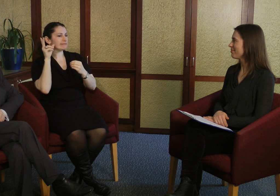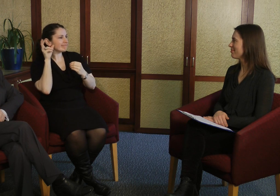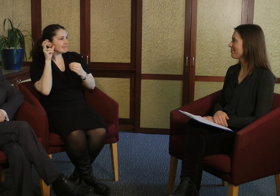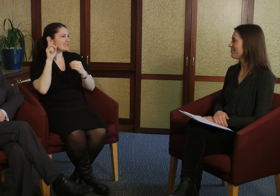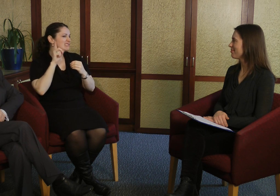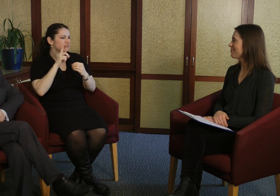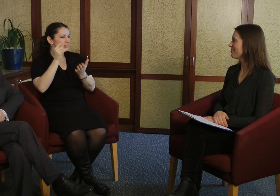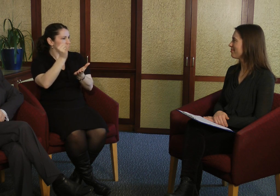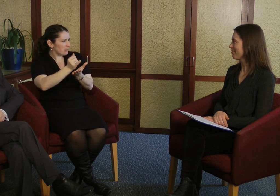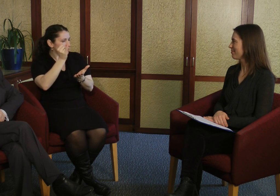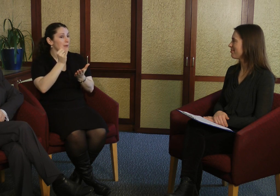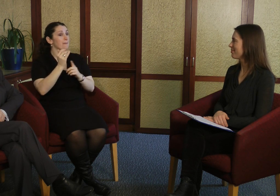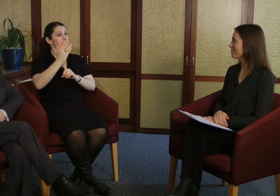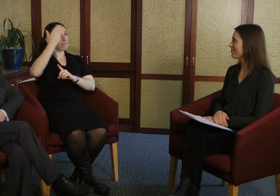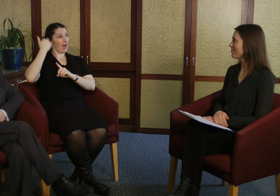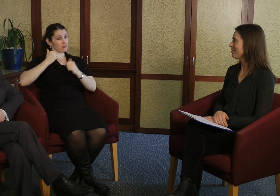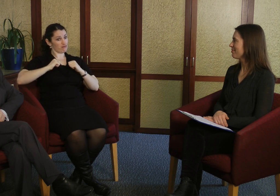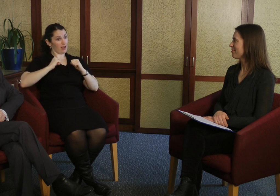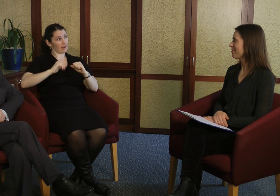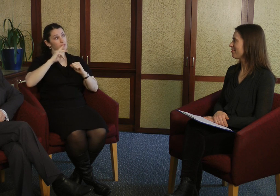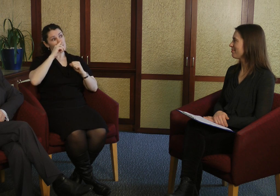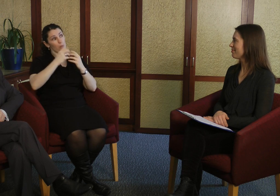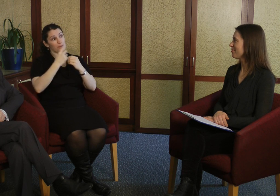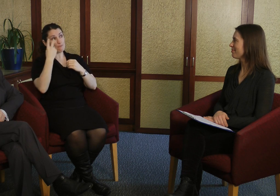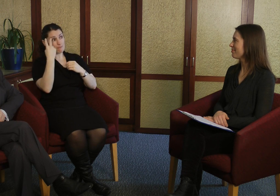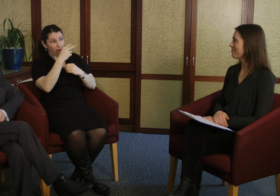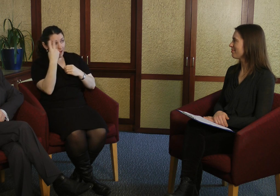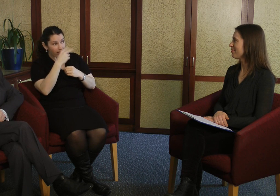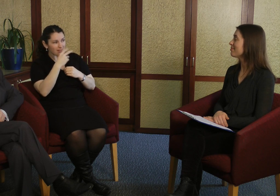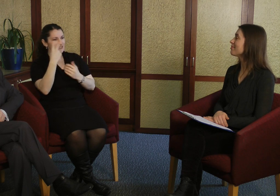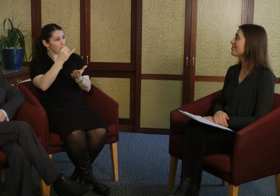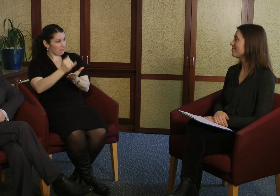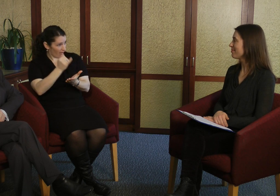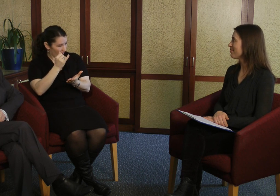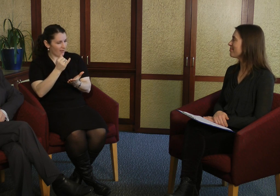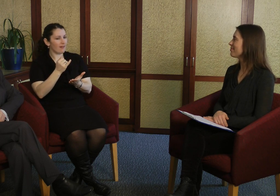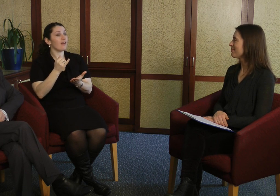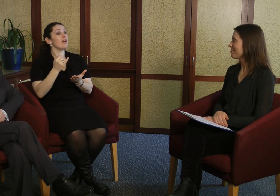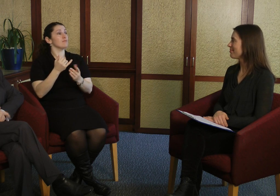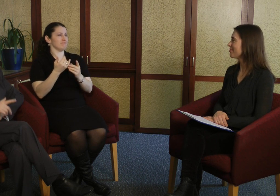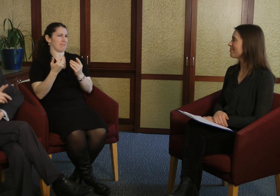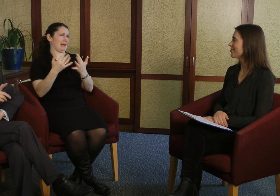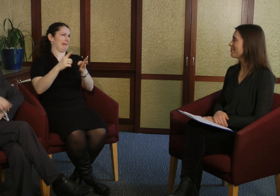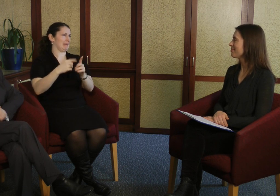was with people who are blind and vision impaired. I worked many years ago at RVIB, which used